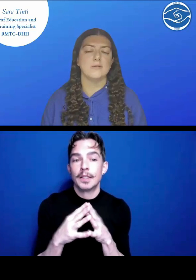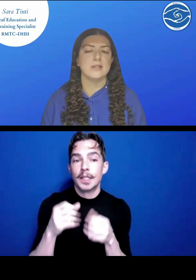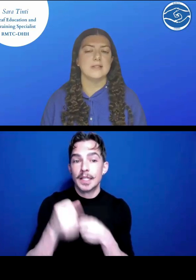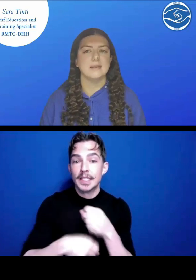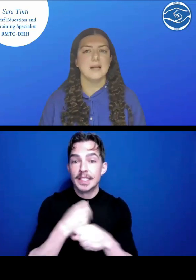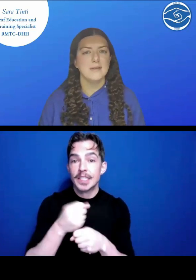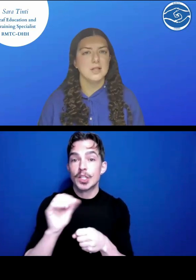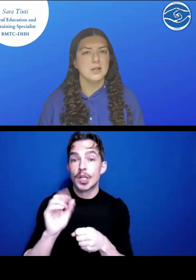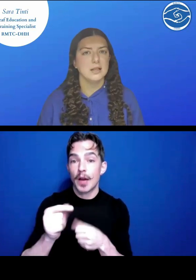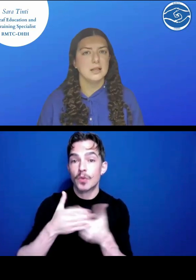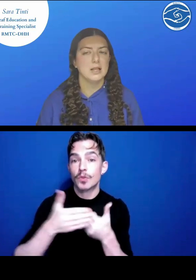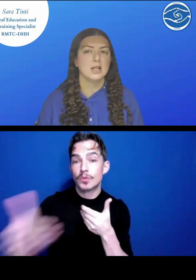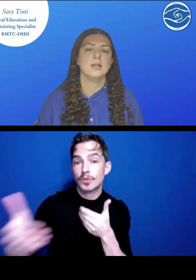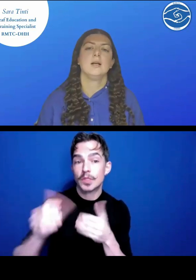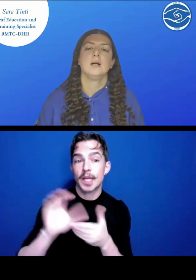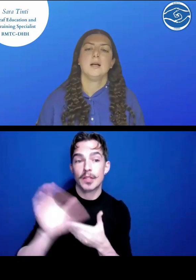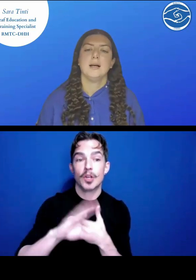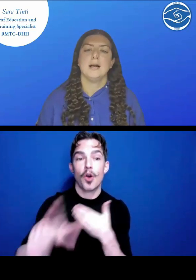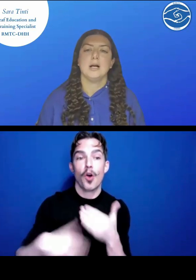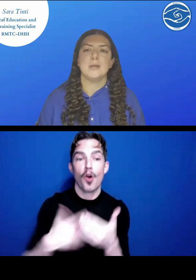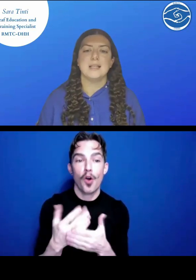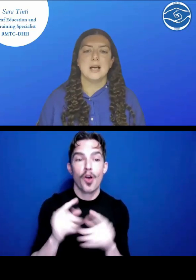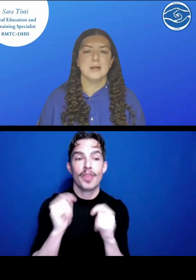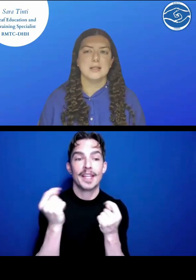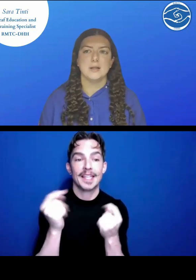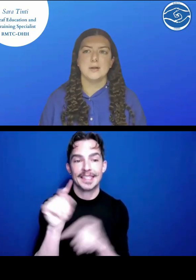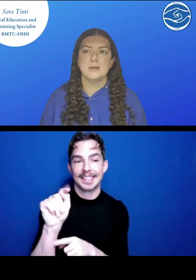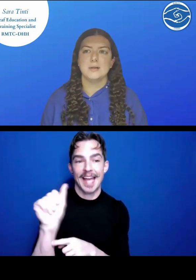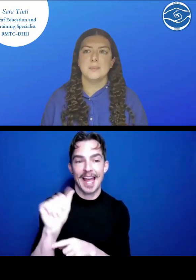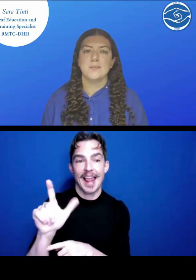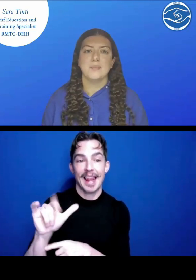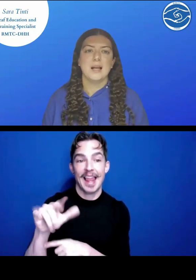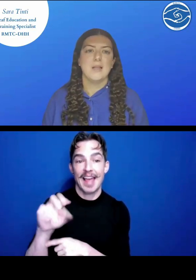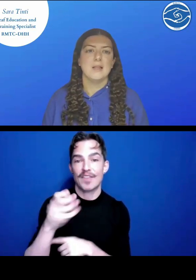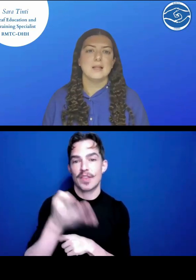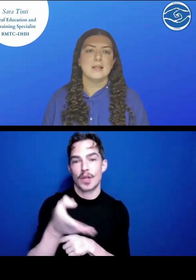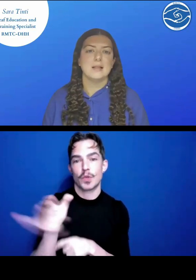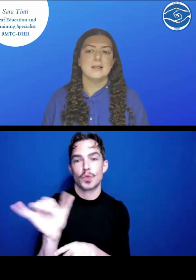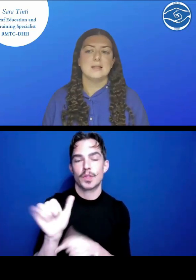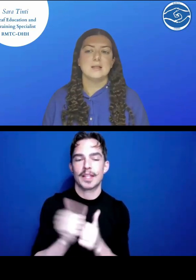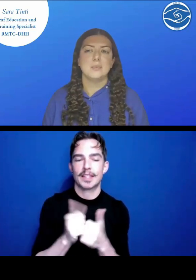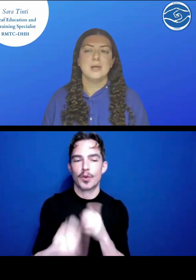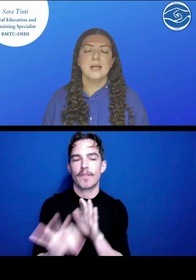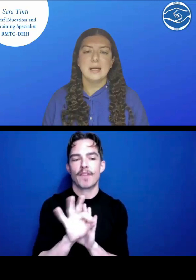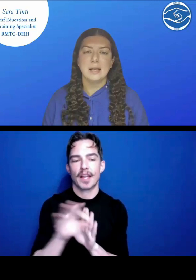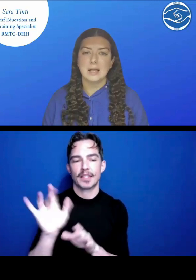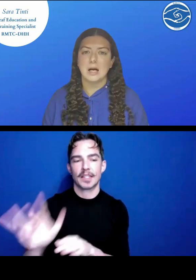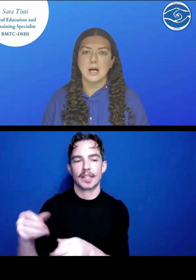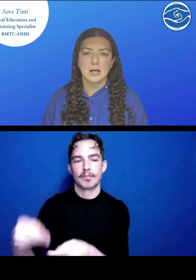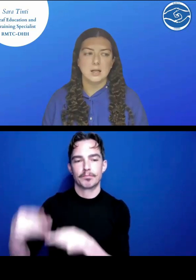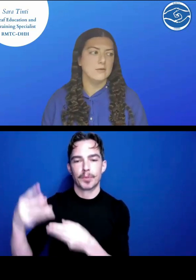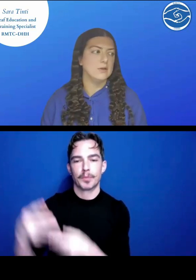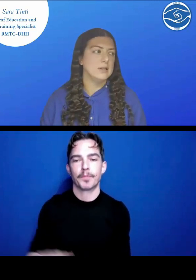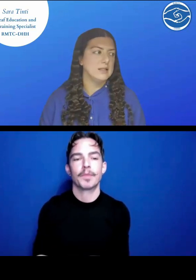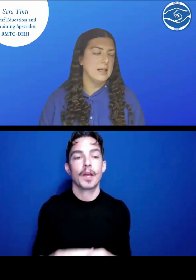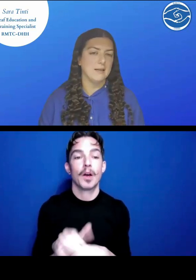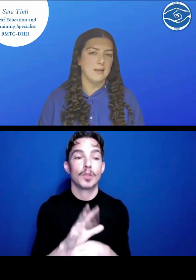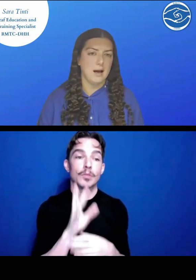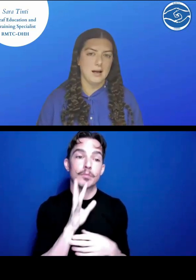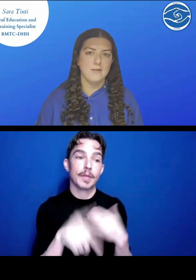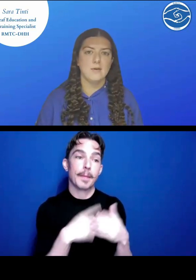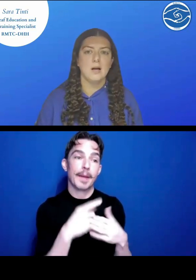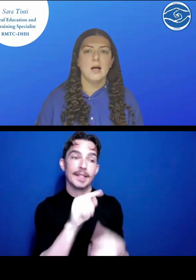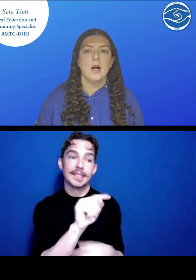all of our TA-Lives! are in here is how you get to those. And then speaking of TA-Live!,